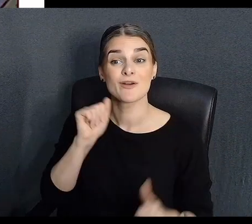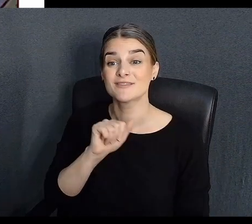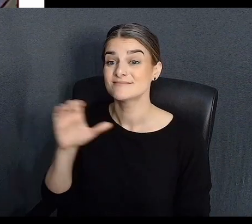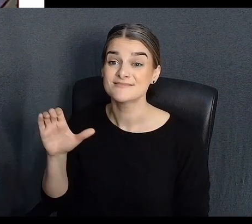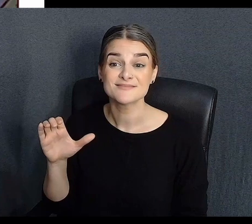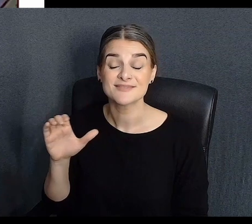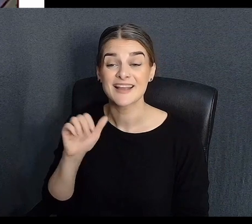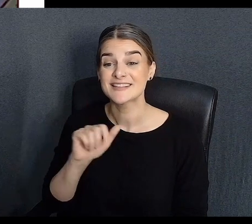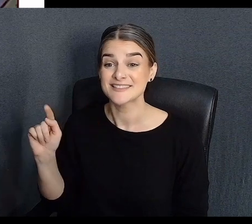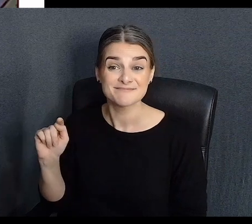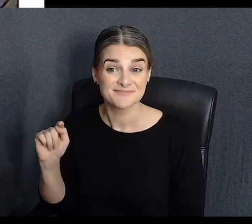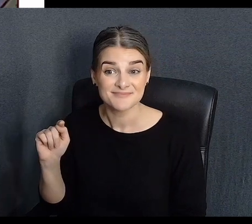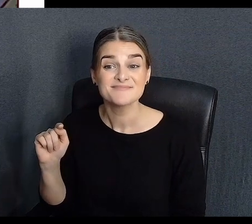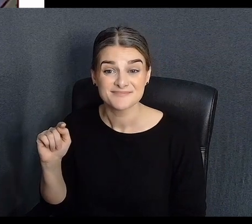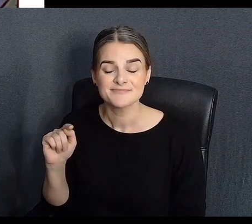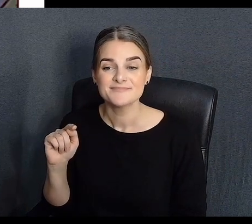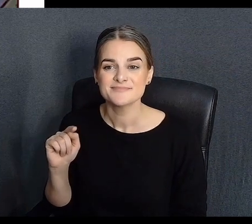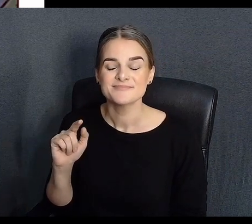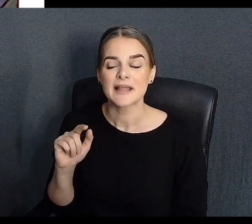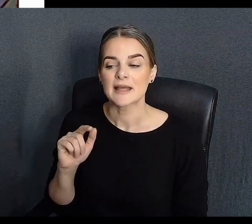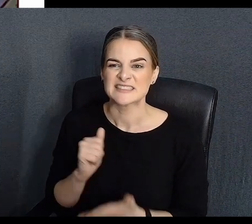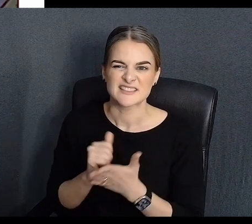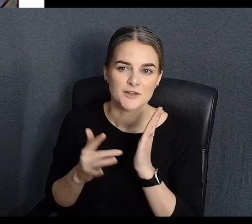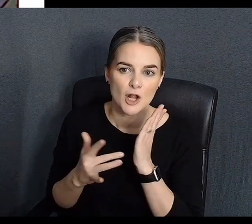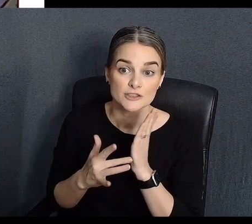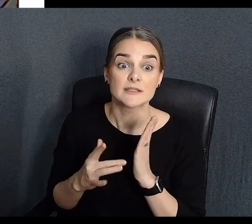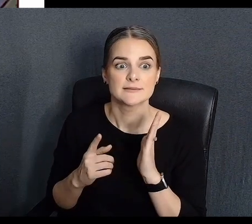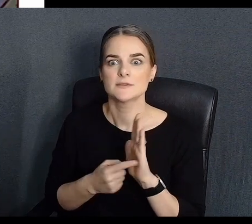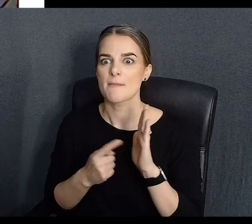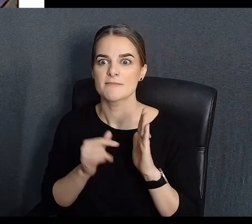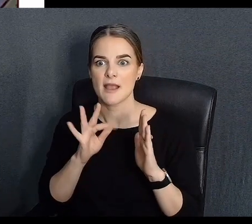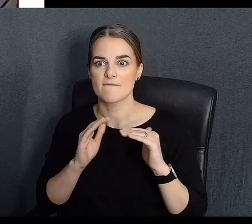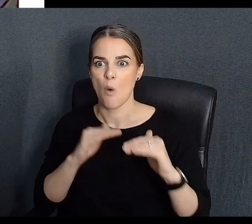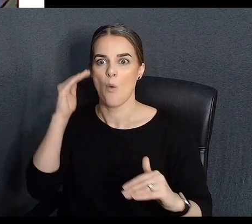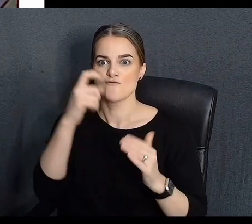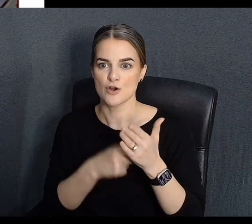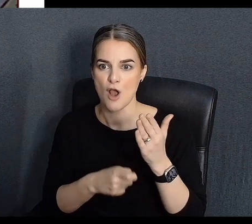especially if equipment is over a certain cost, it might then require additional paperwork,